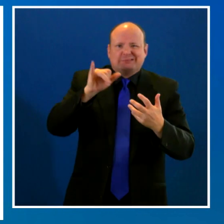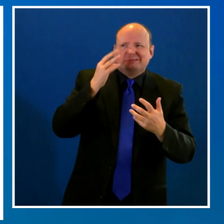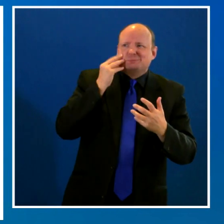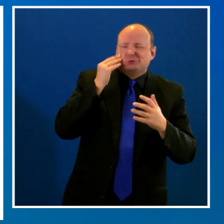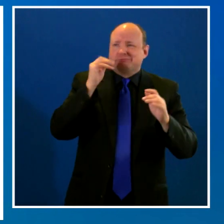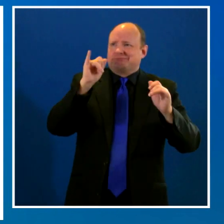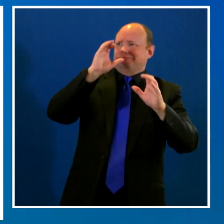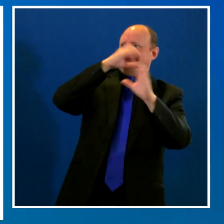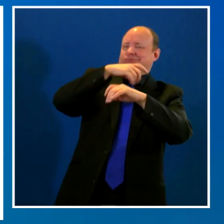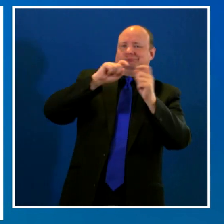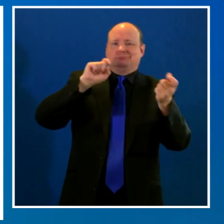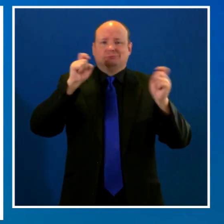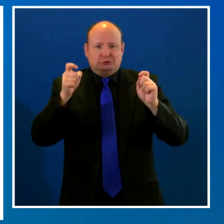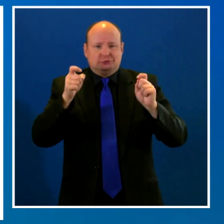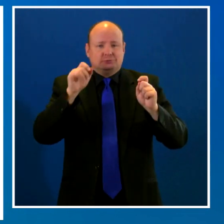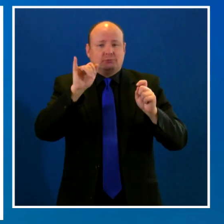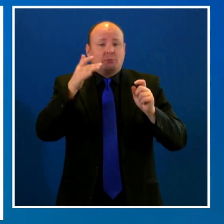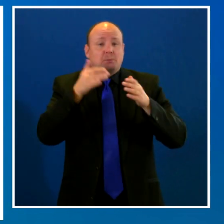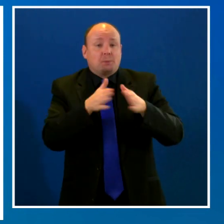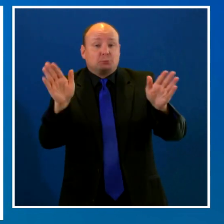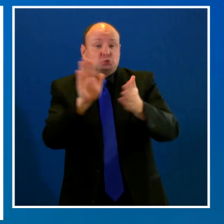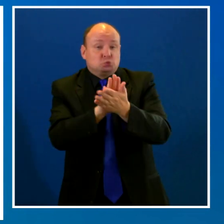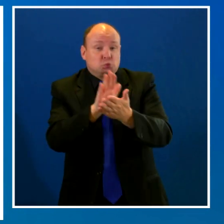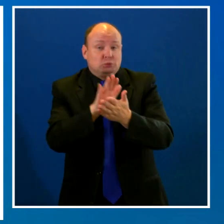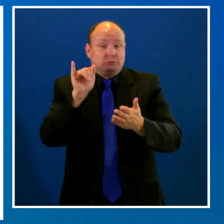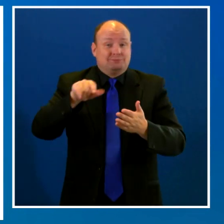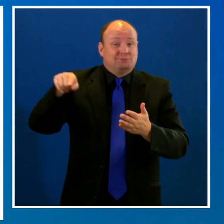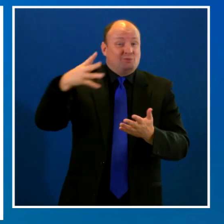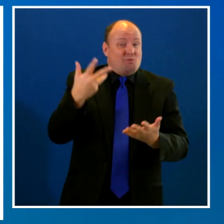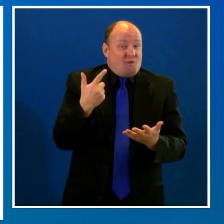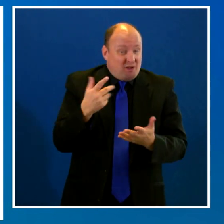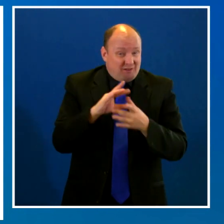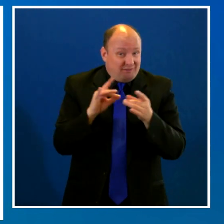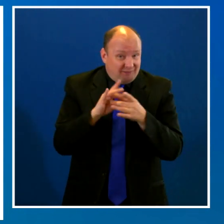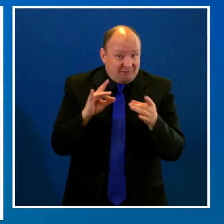announced this week that they do not have enough bus drivers to